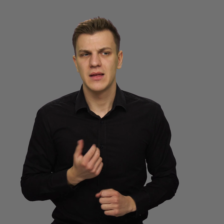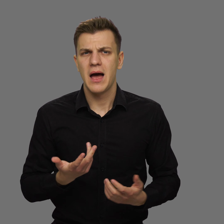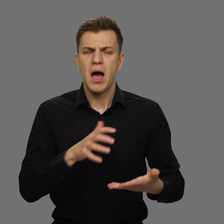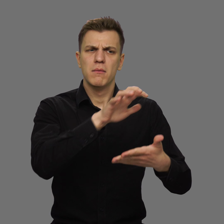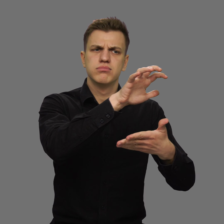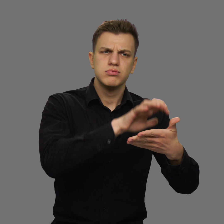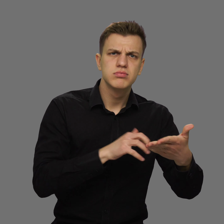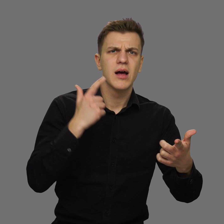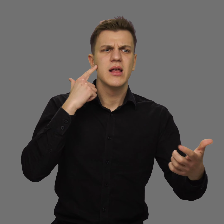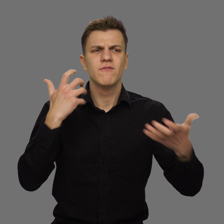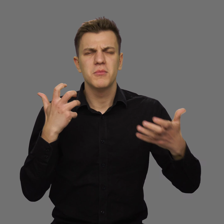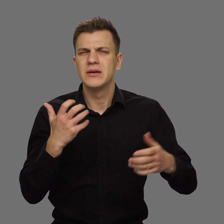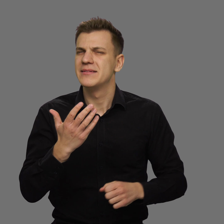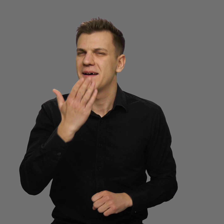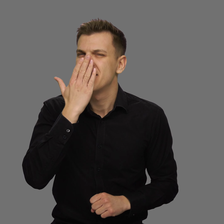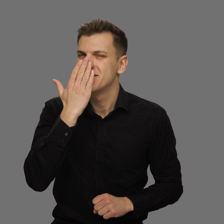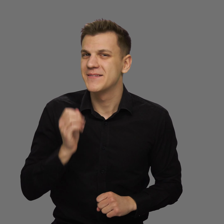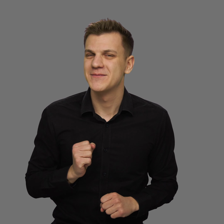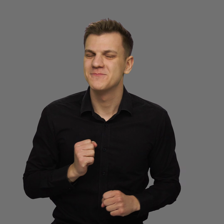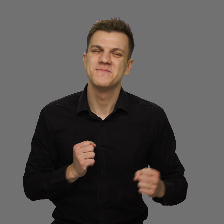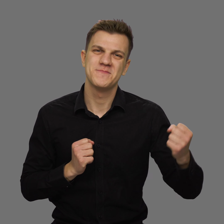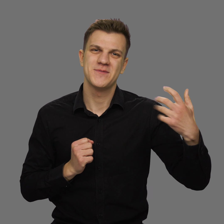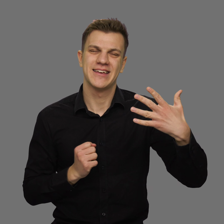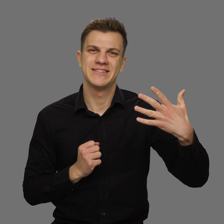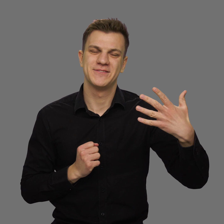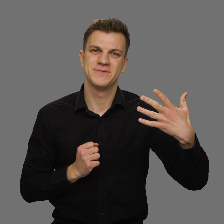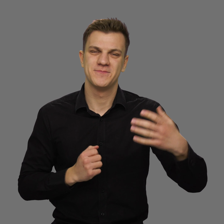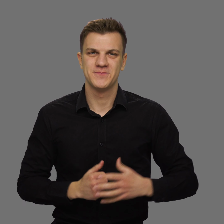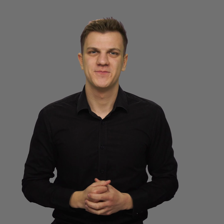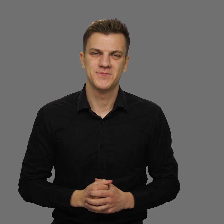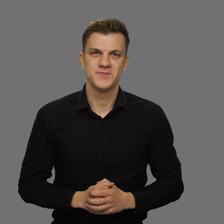Remember to have the following data in it: